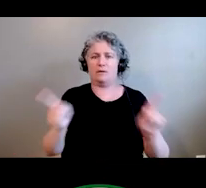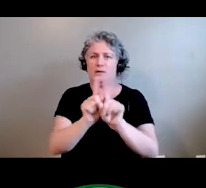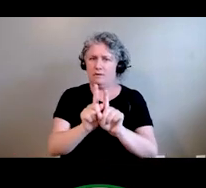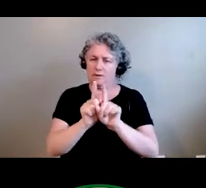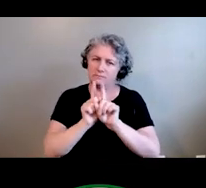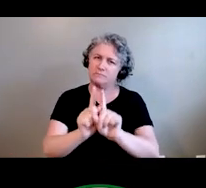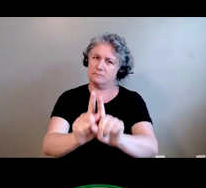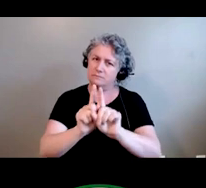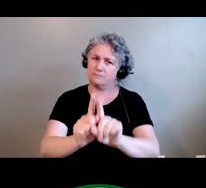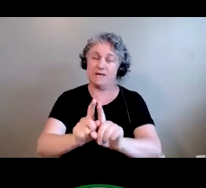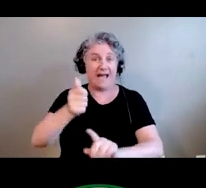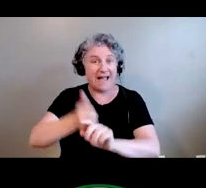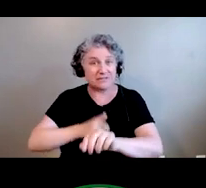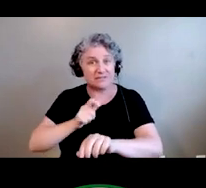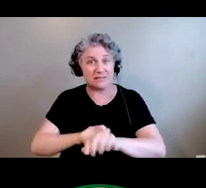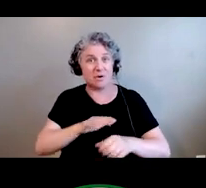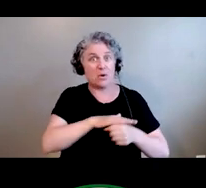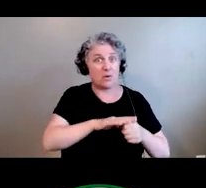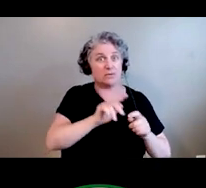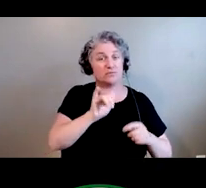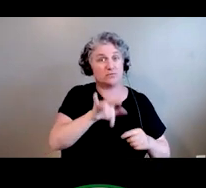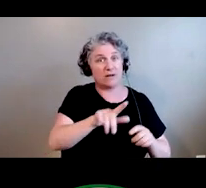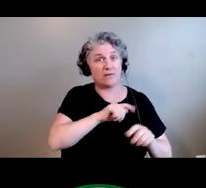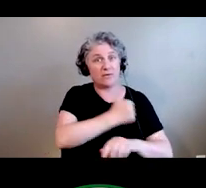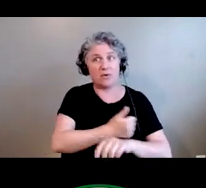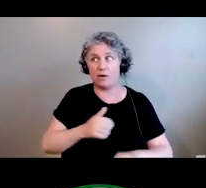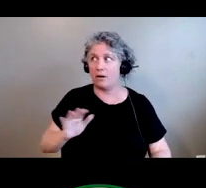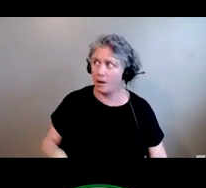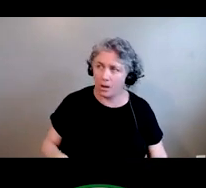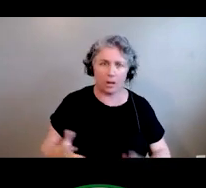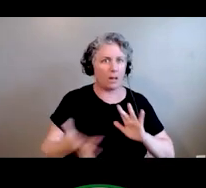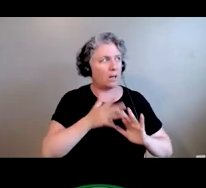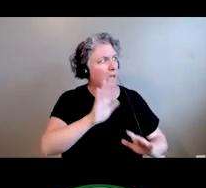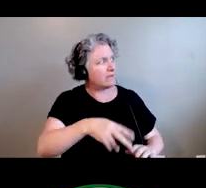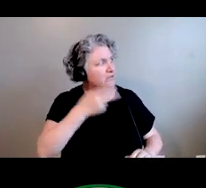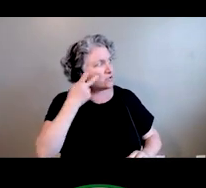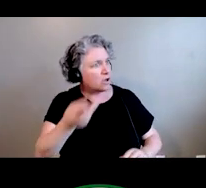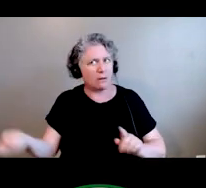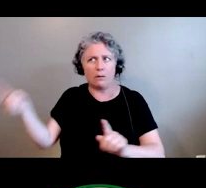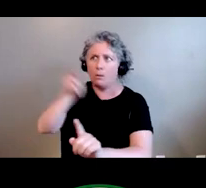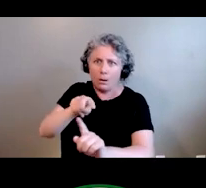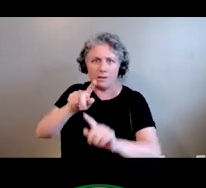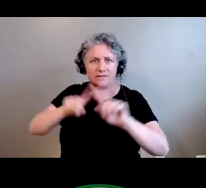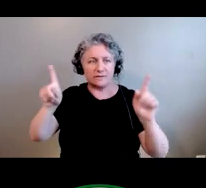And so I really think that in terms of making a difference. Getting involved and also like